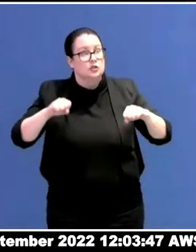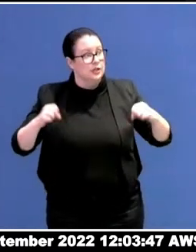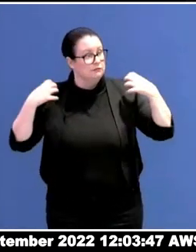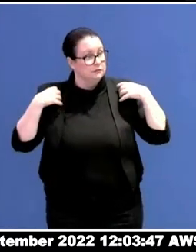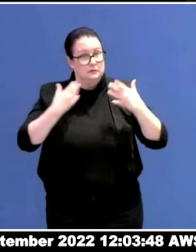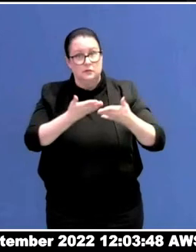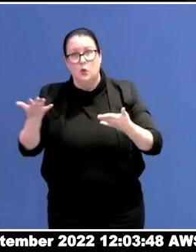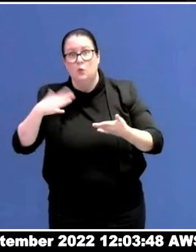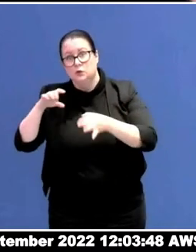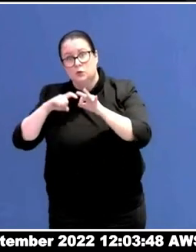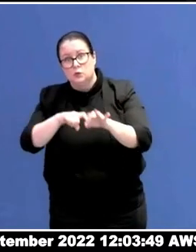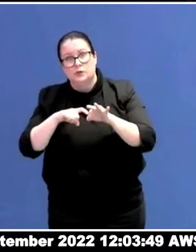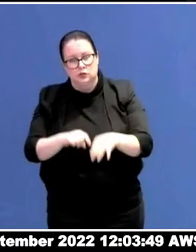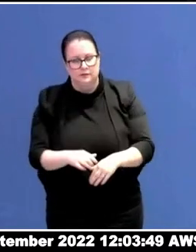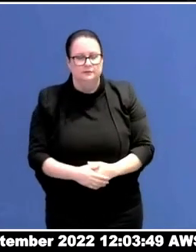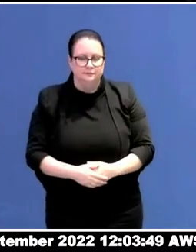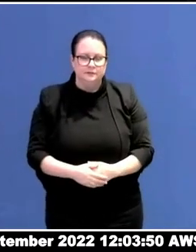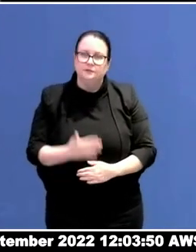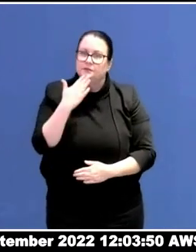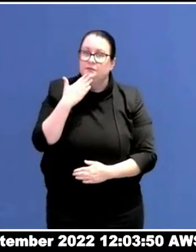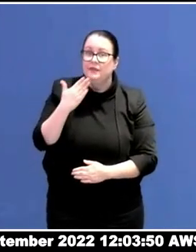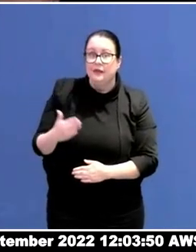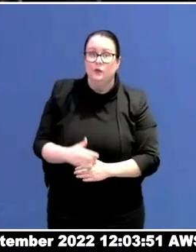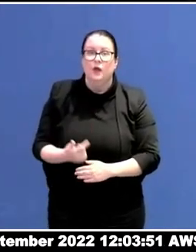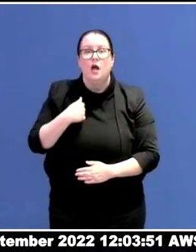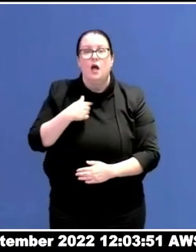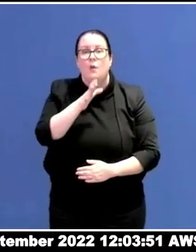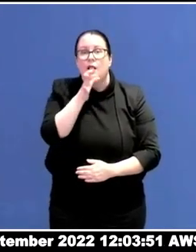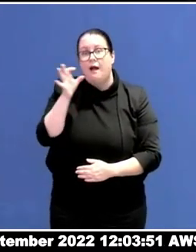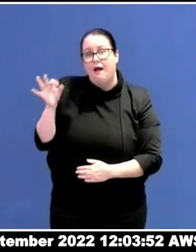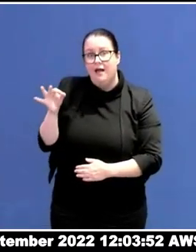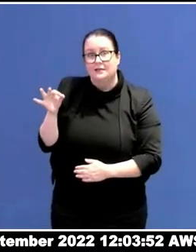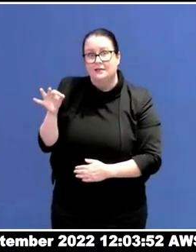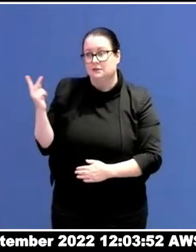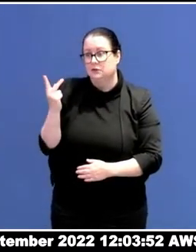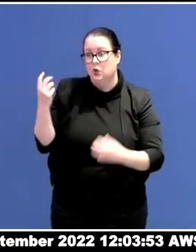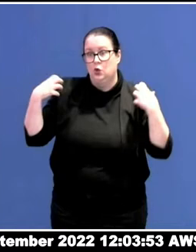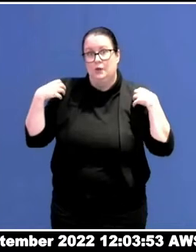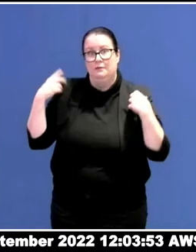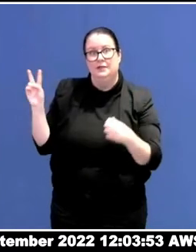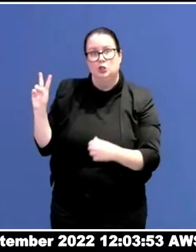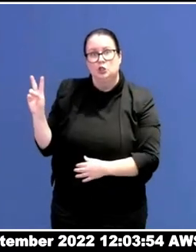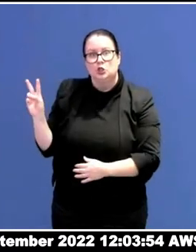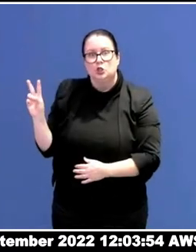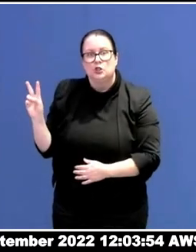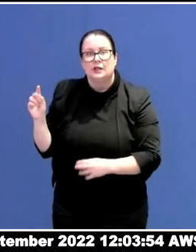Alright. Thank you very much. I will ask my colleagues, if it's alright with you Ms Krakouer, to - if they have any